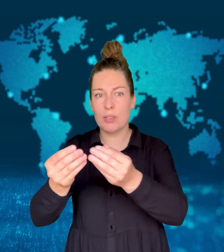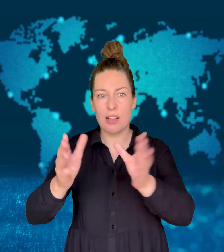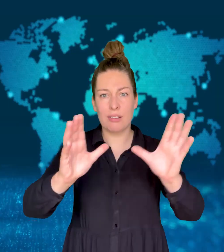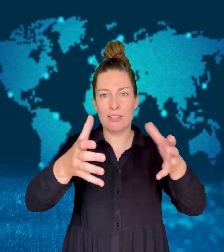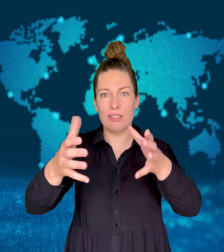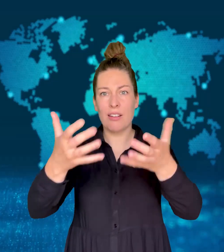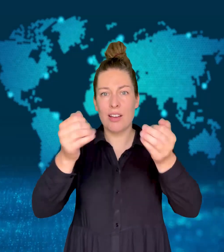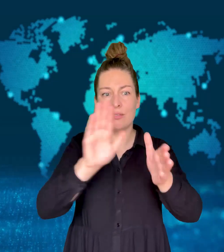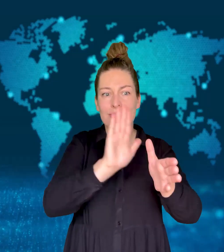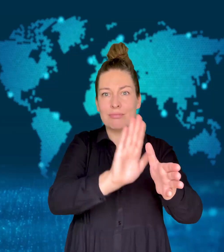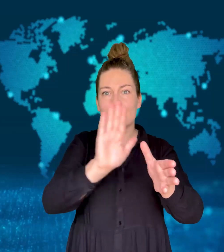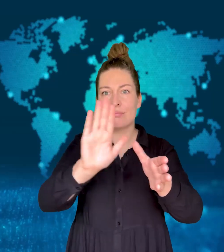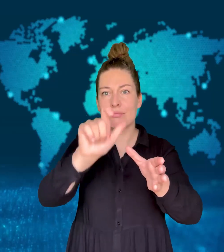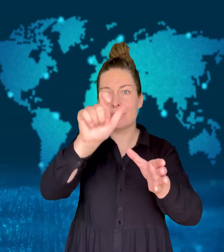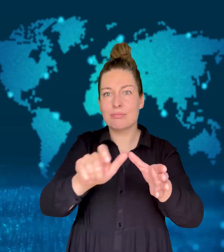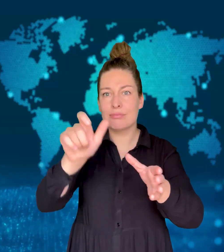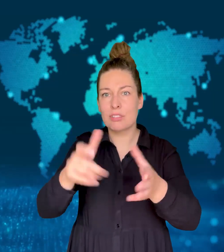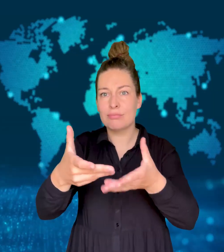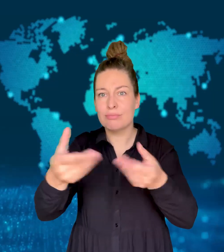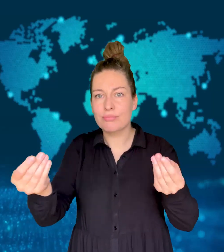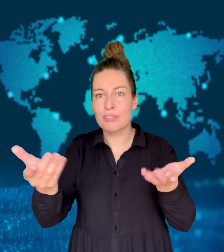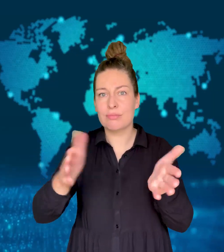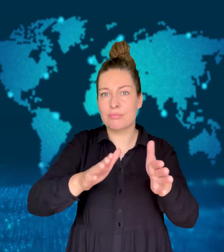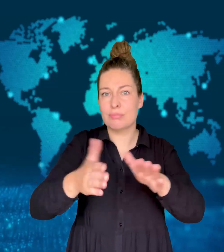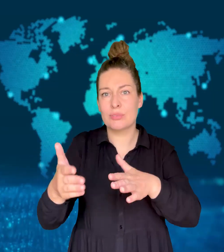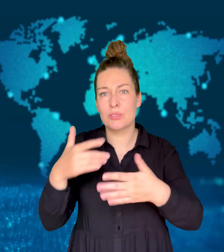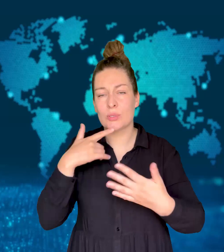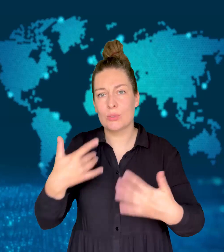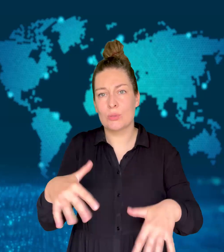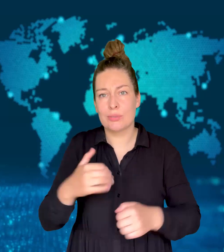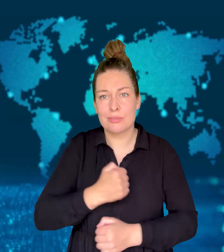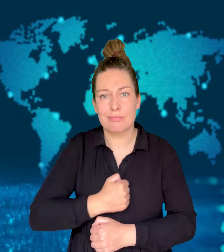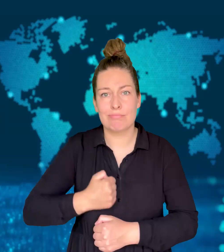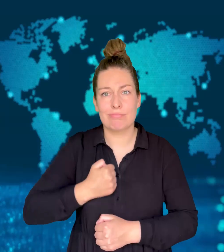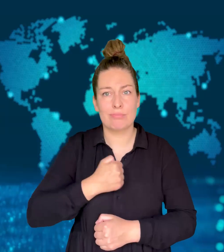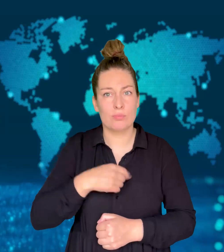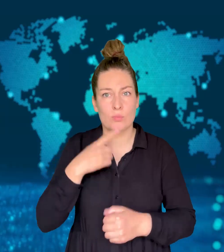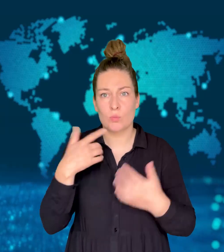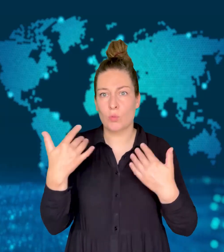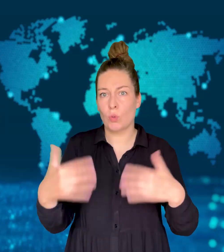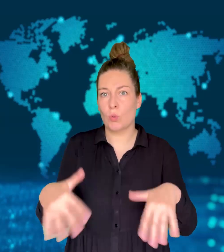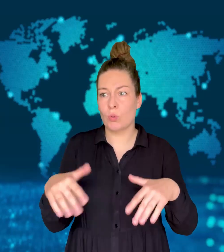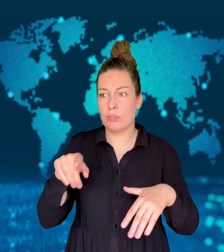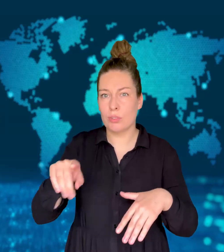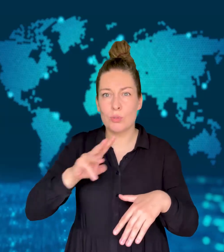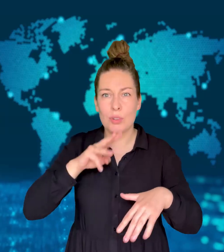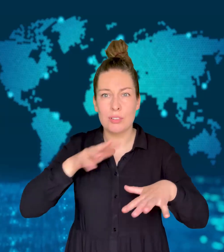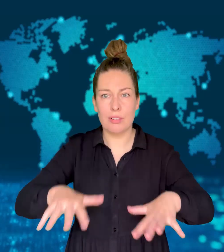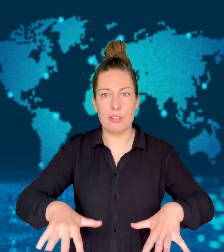He voiced his condolences to the families of those who lost loved ones.